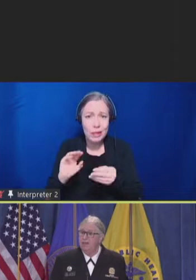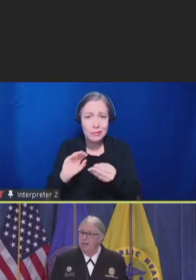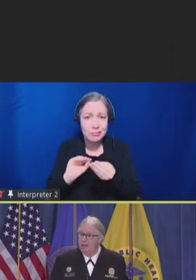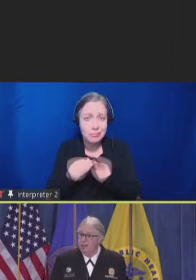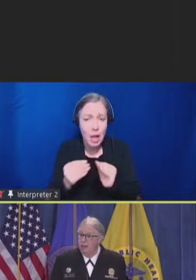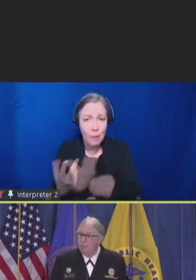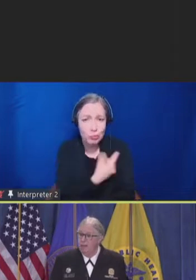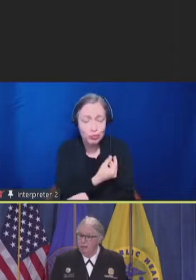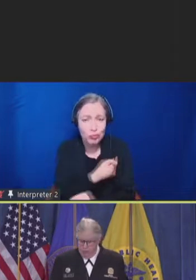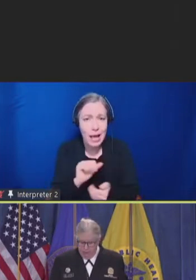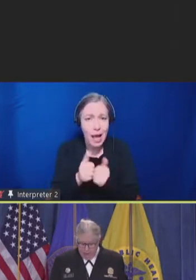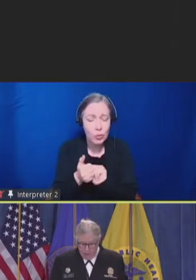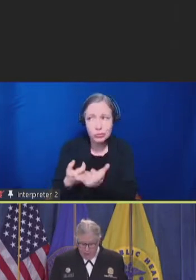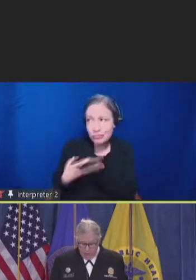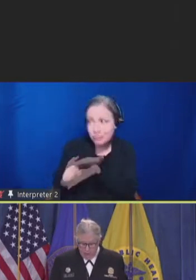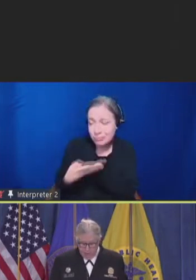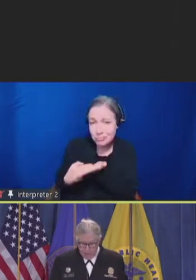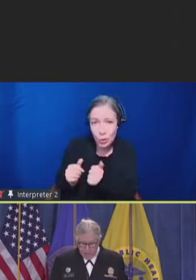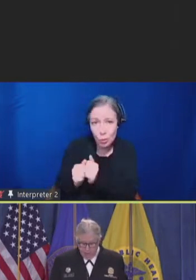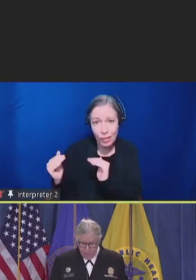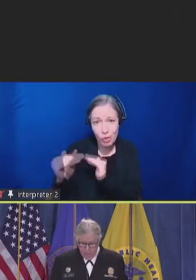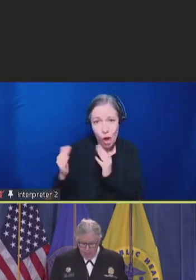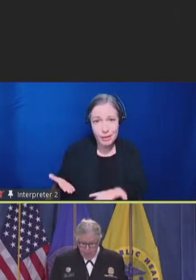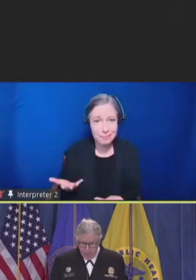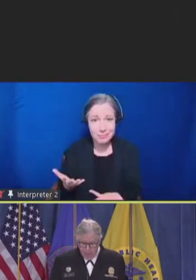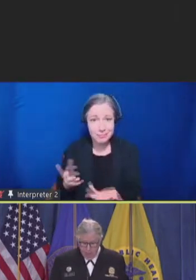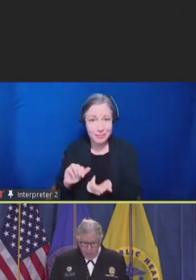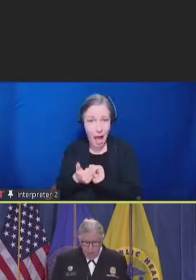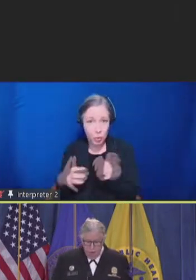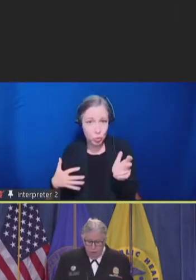catch-up immunizations.